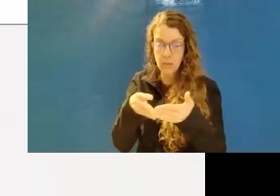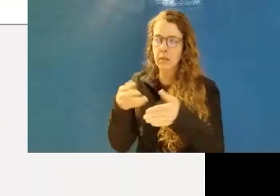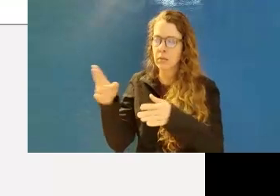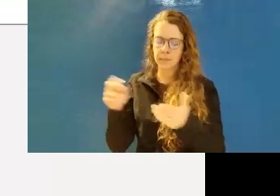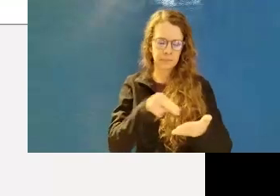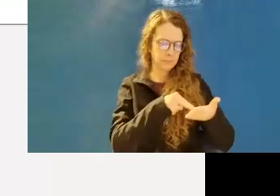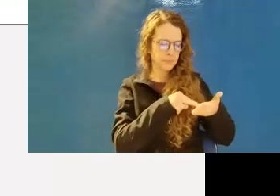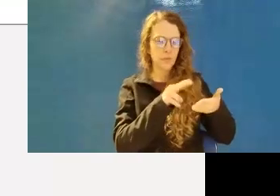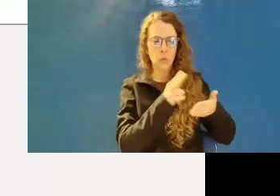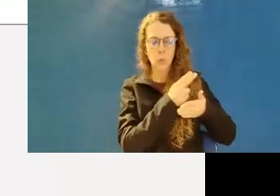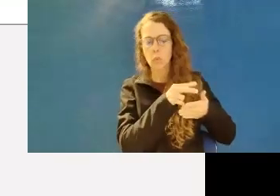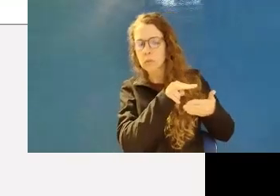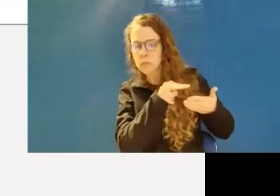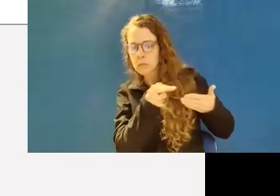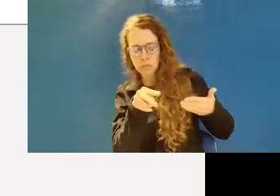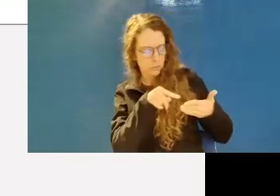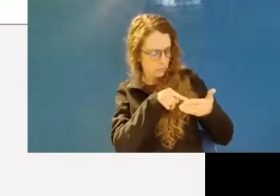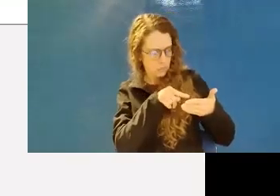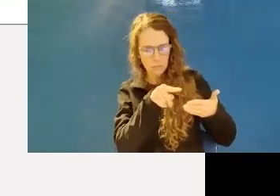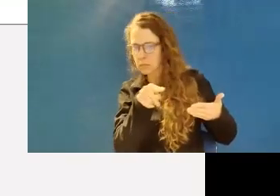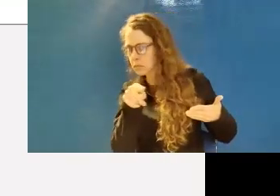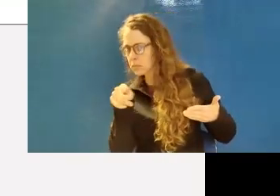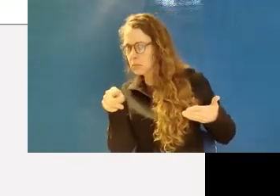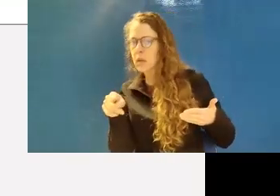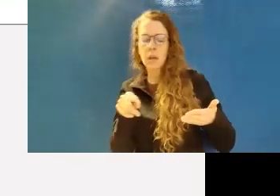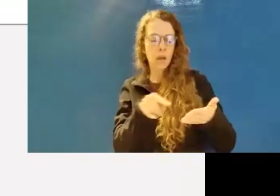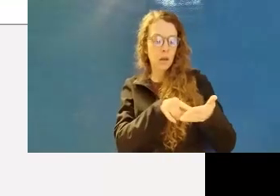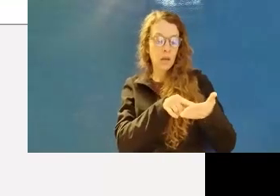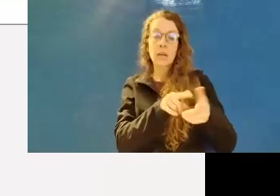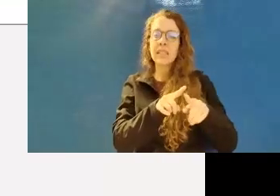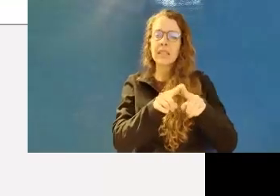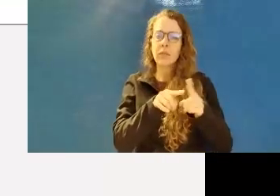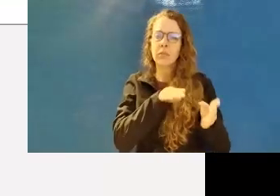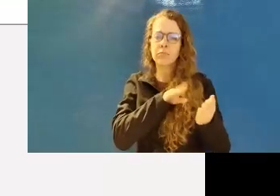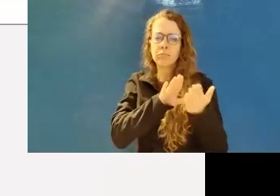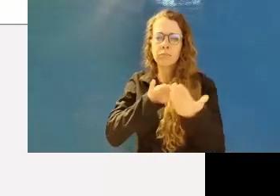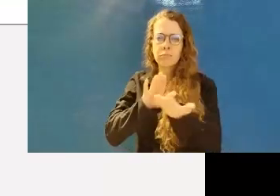And so really again, they're looking at those different methods for substantive interaction.